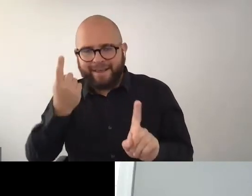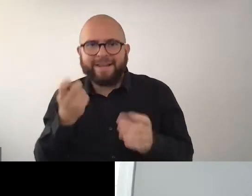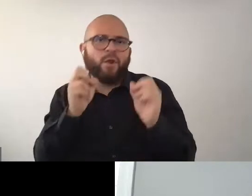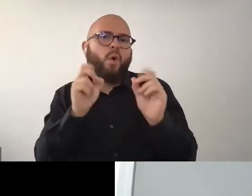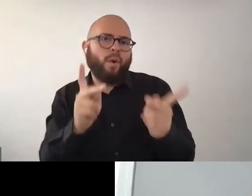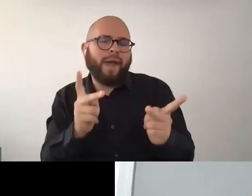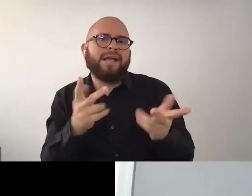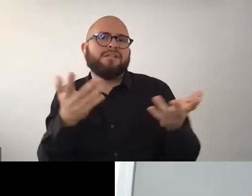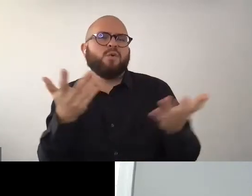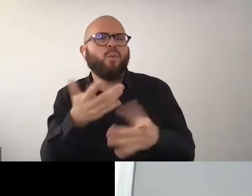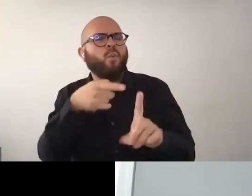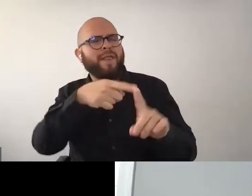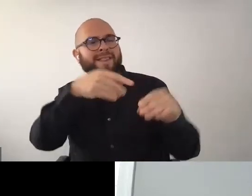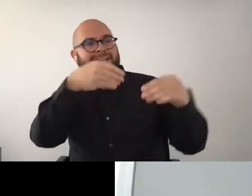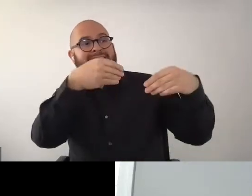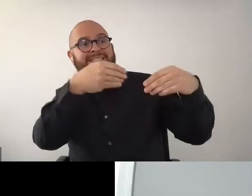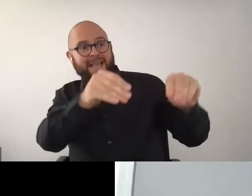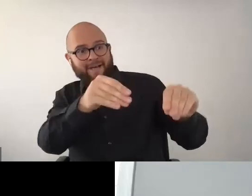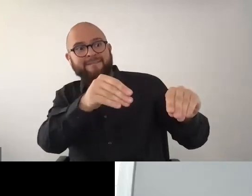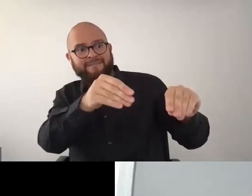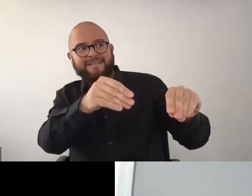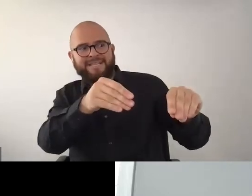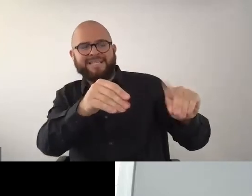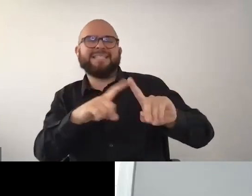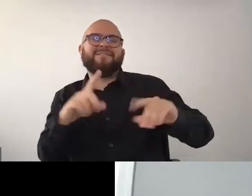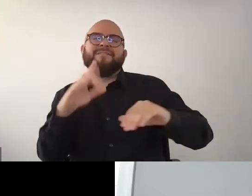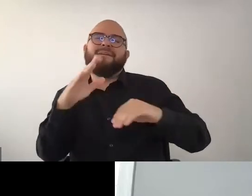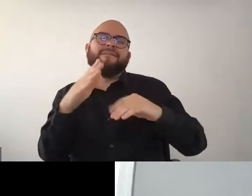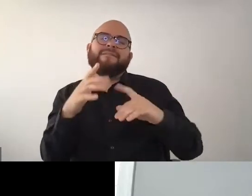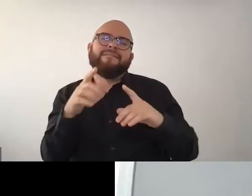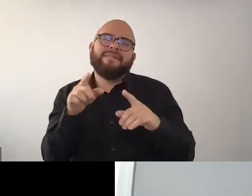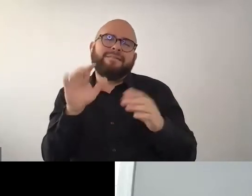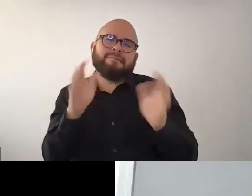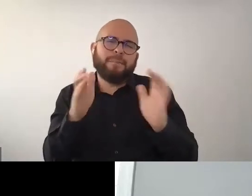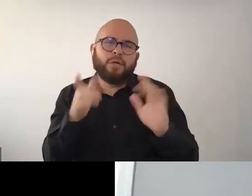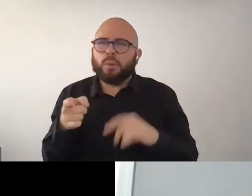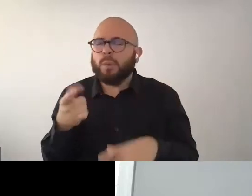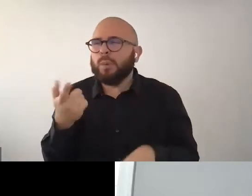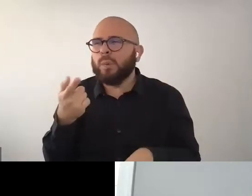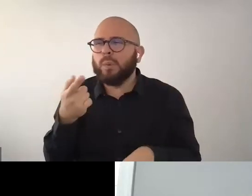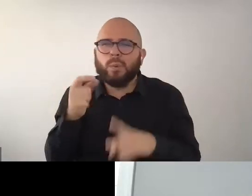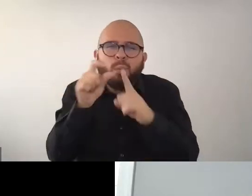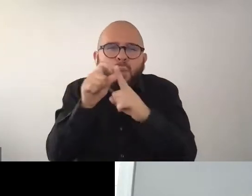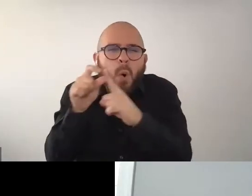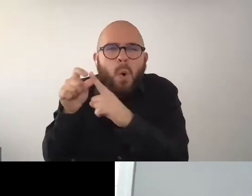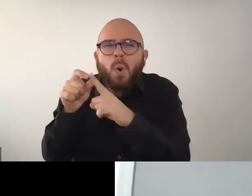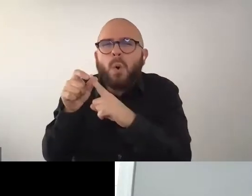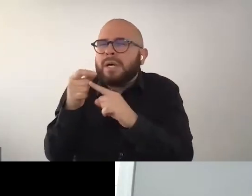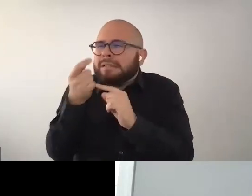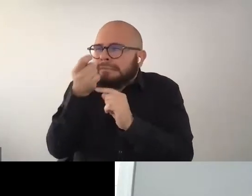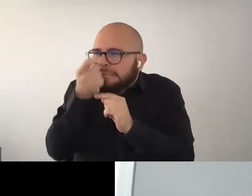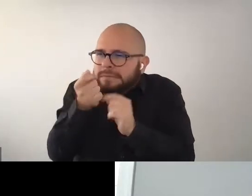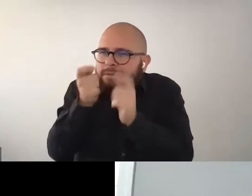as distinct from nuances, perhaps often geographically, in how they're doing it.